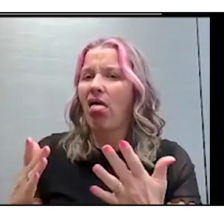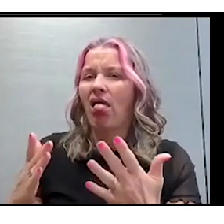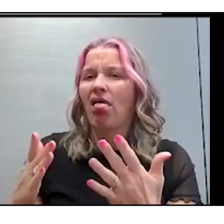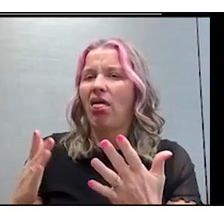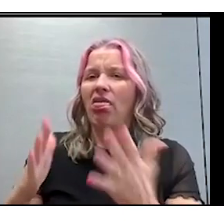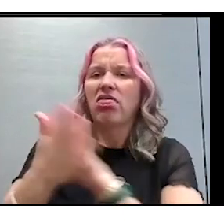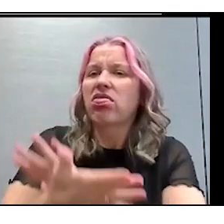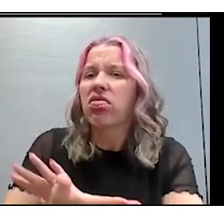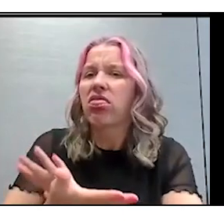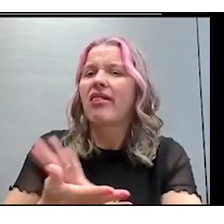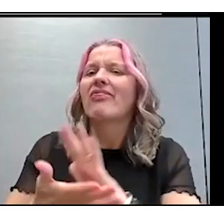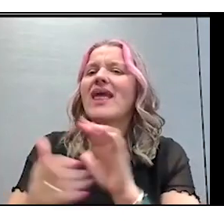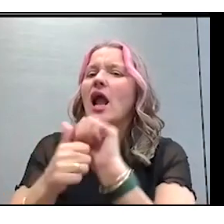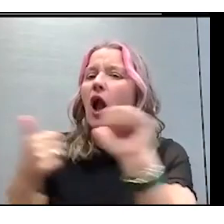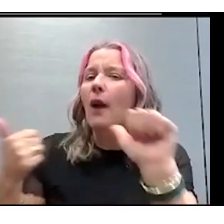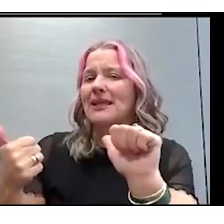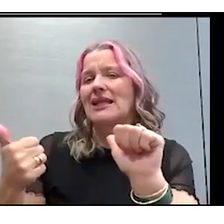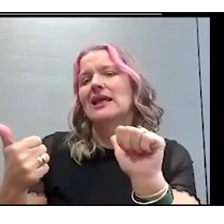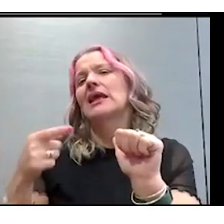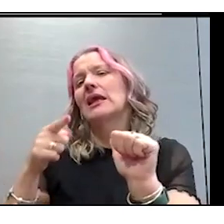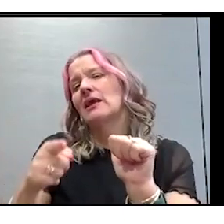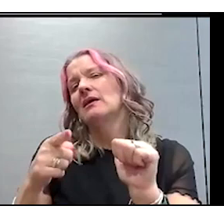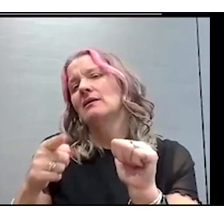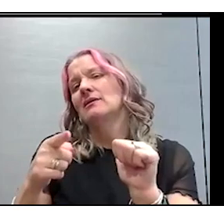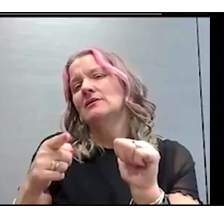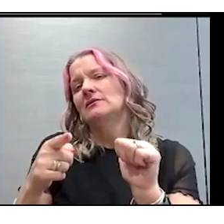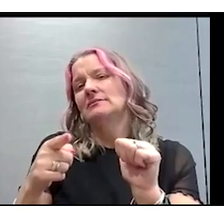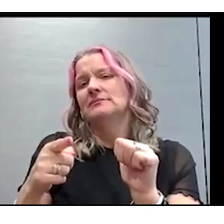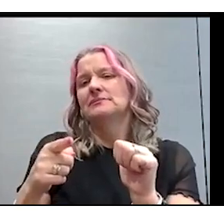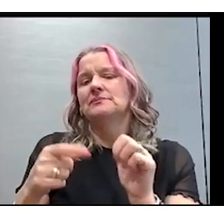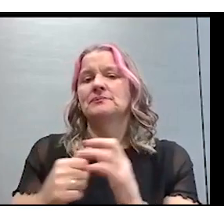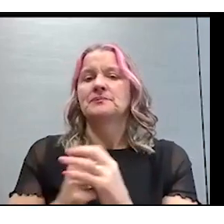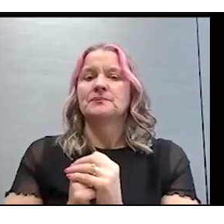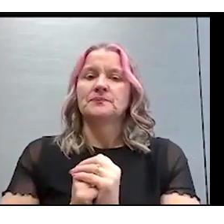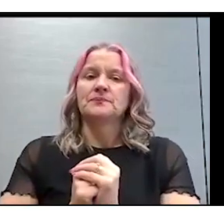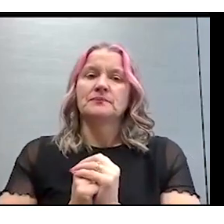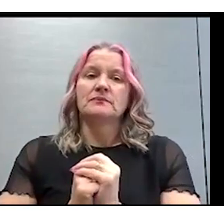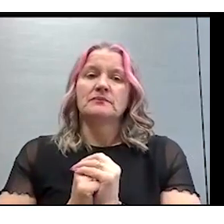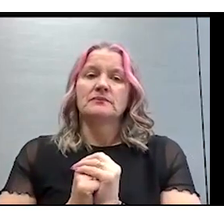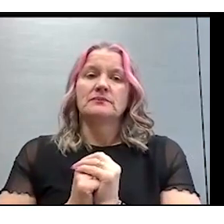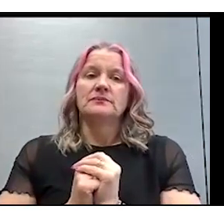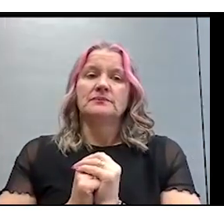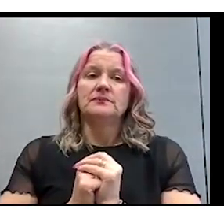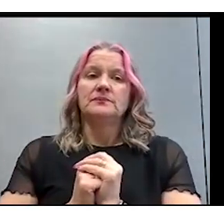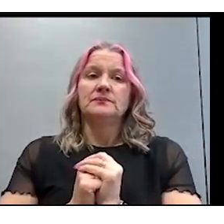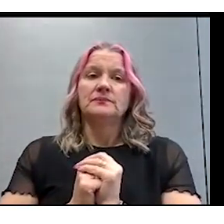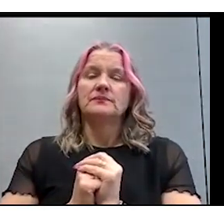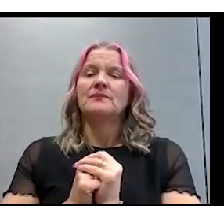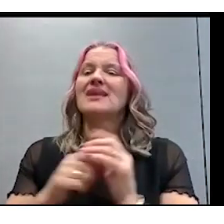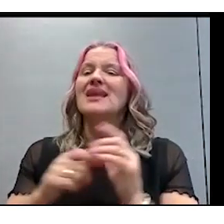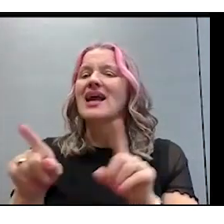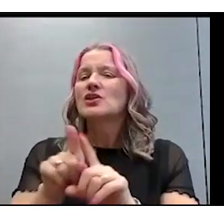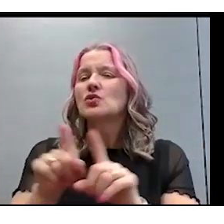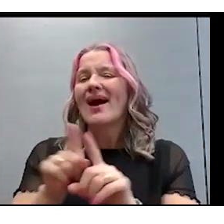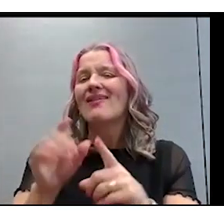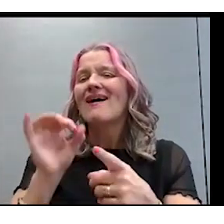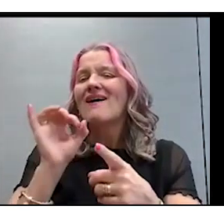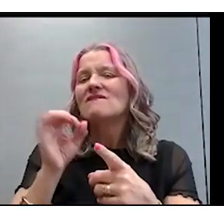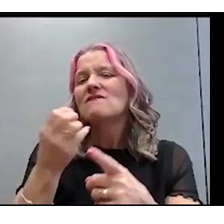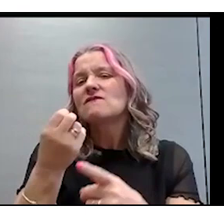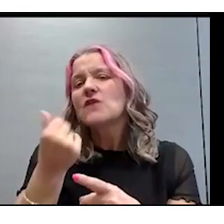is another example of responsible AI. And there's a few principles across the